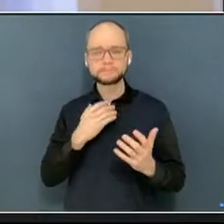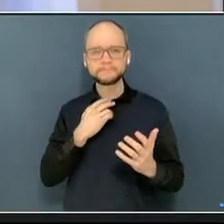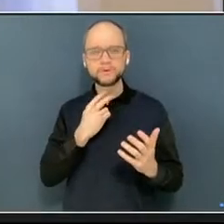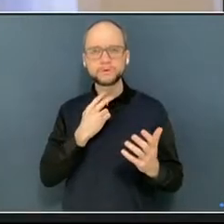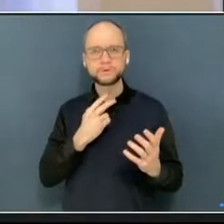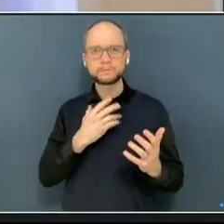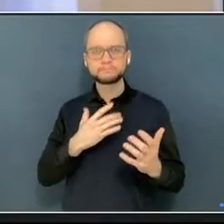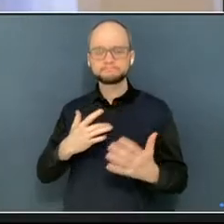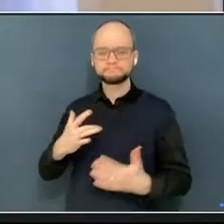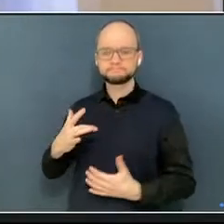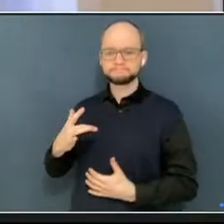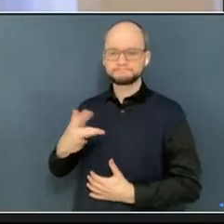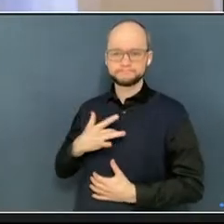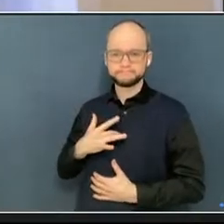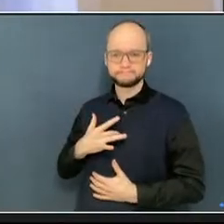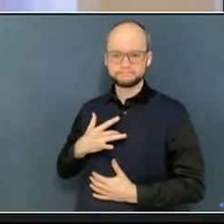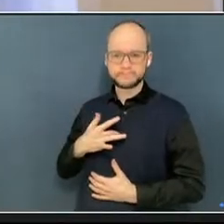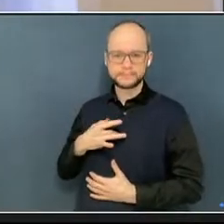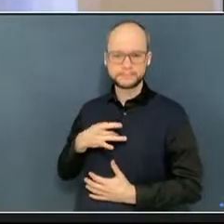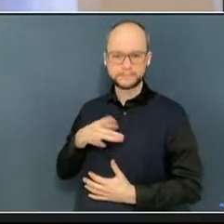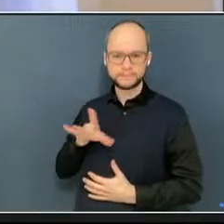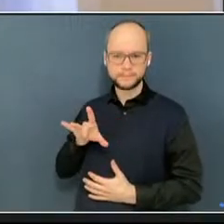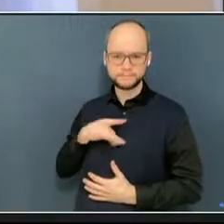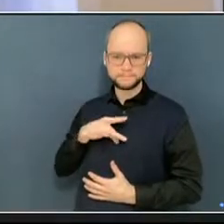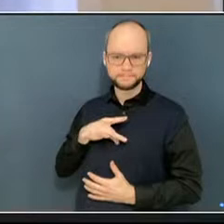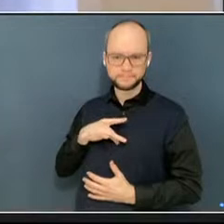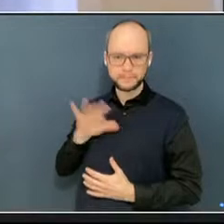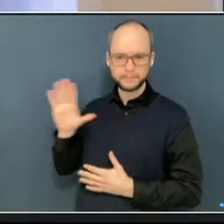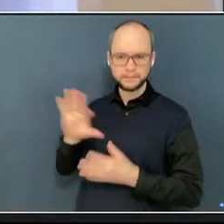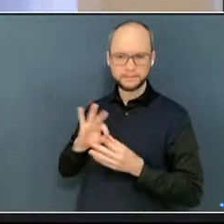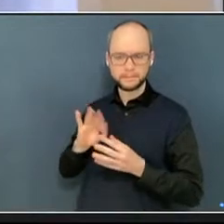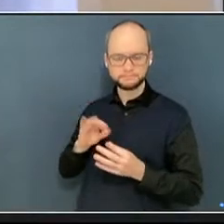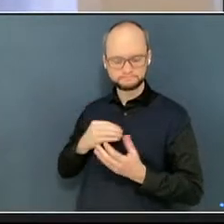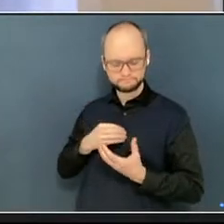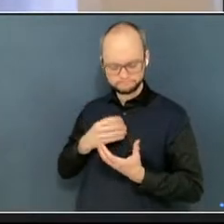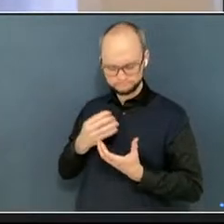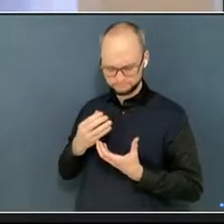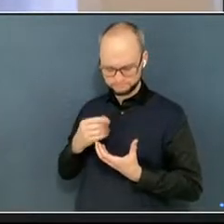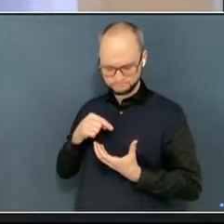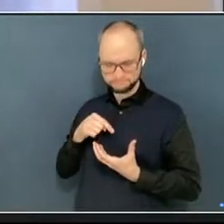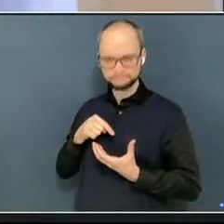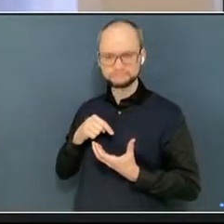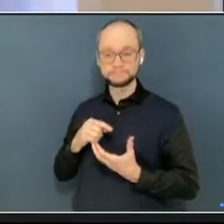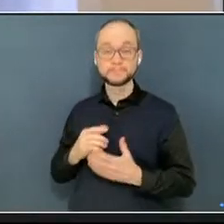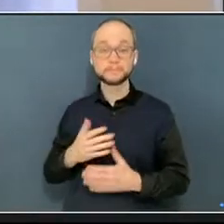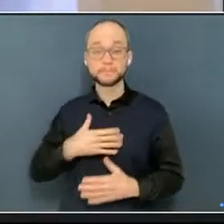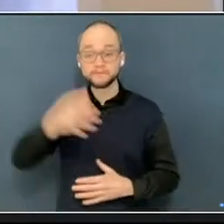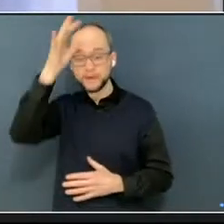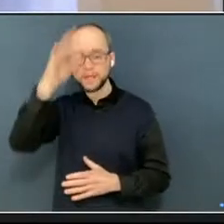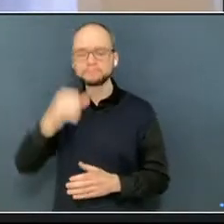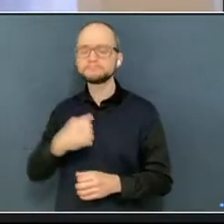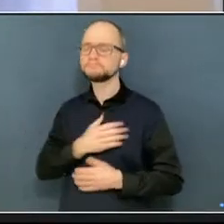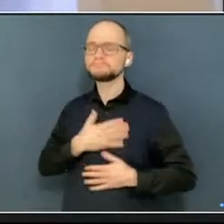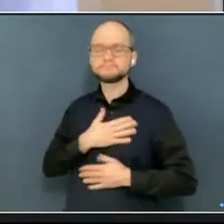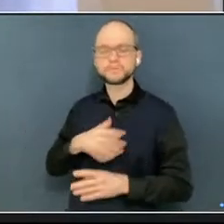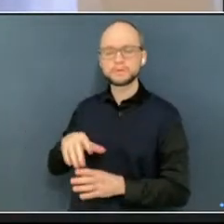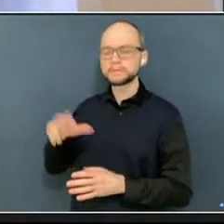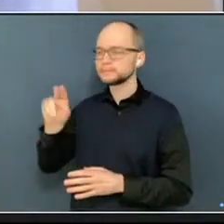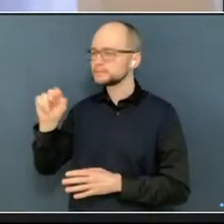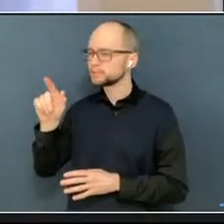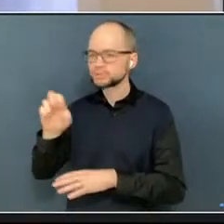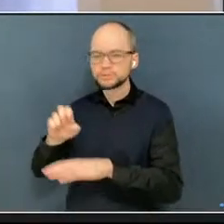heart. My father was a lover of nature and horse back rider and he would sit me on a pillow in the front of the saddle